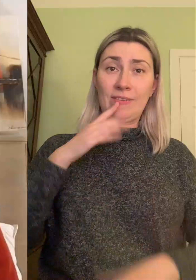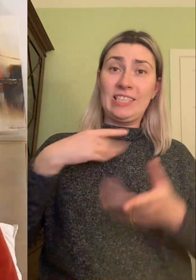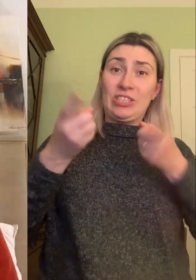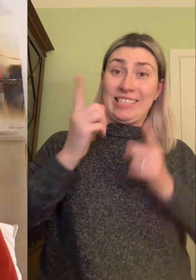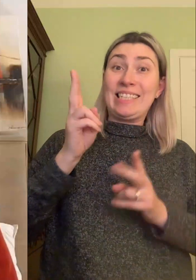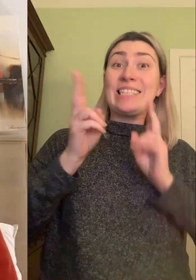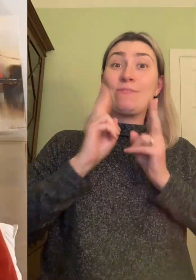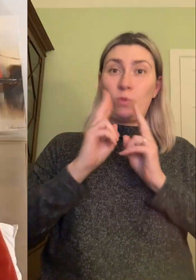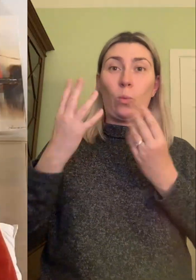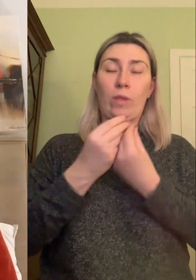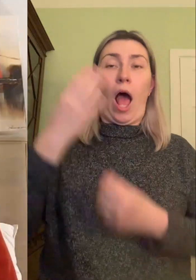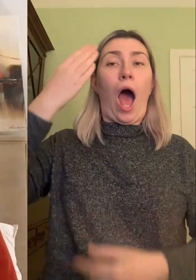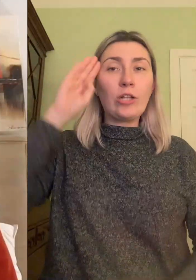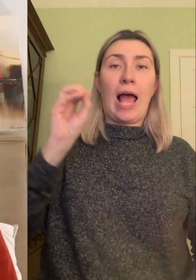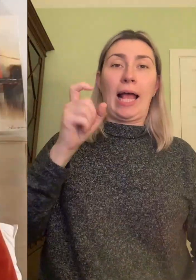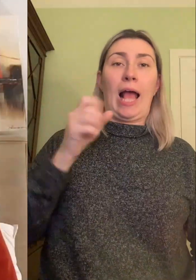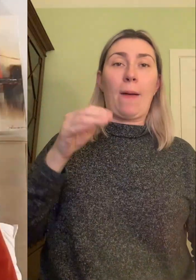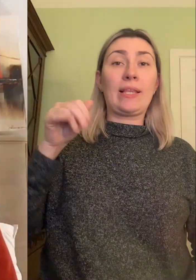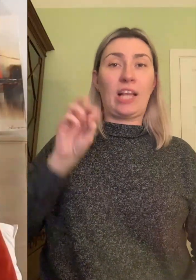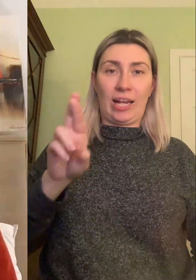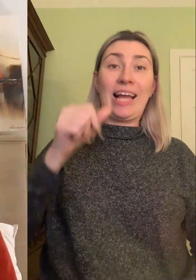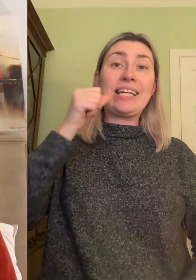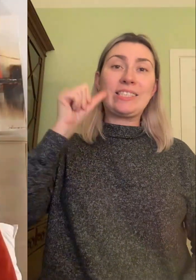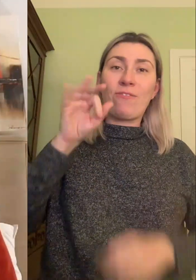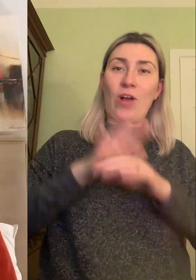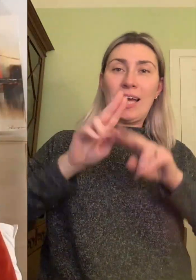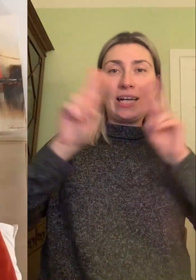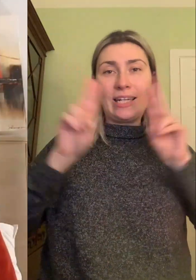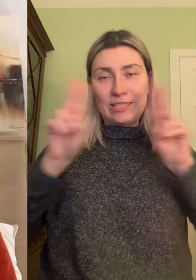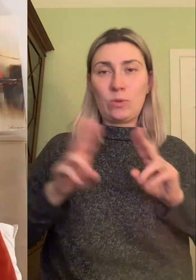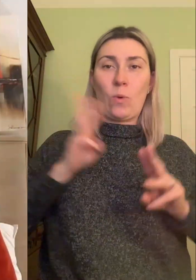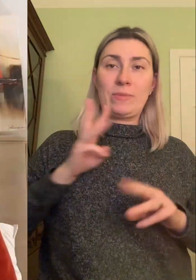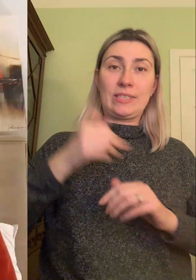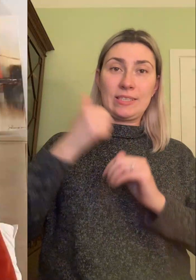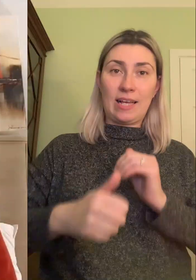I did an interview with the Irish Examiner yesterday for International Women's Day.